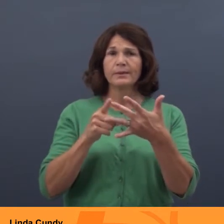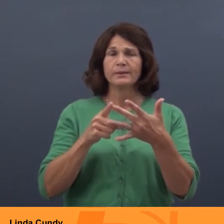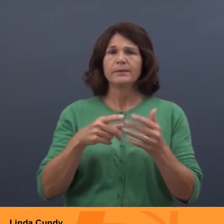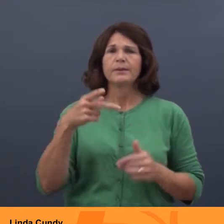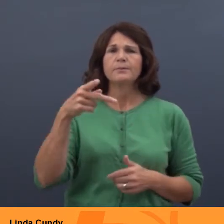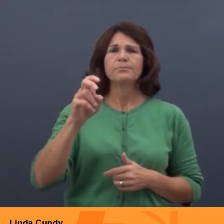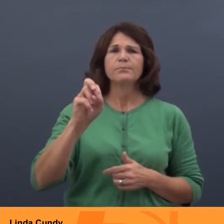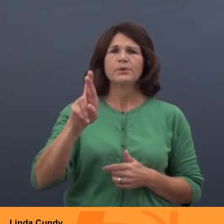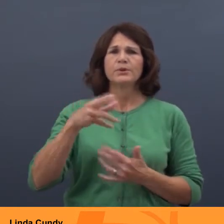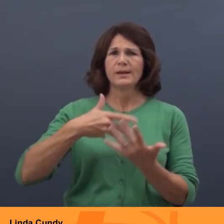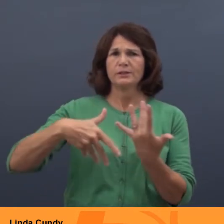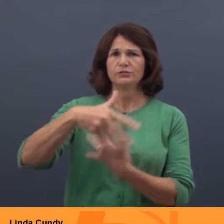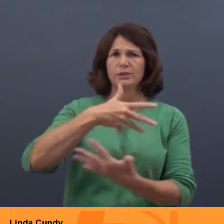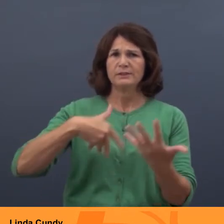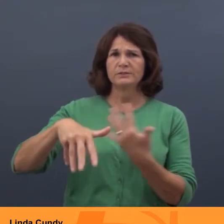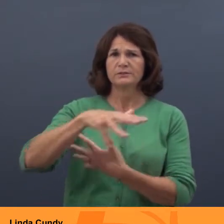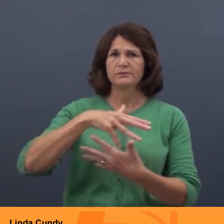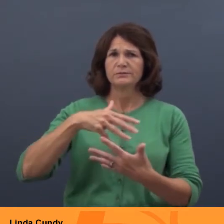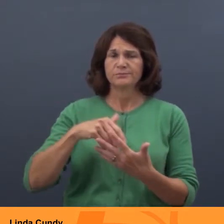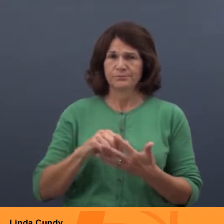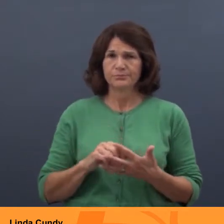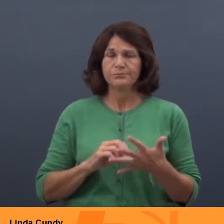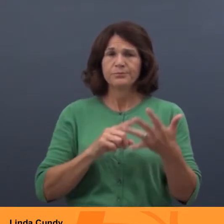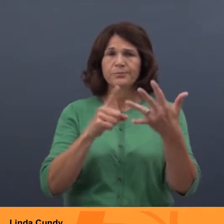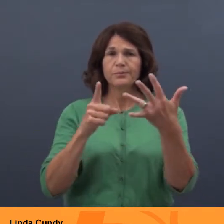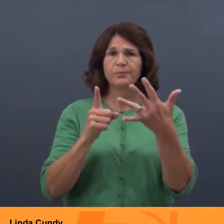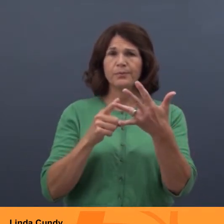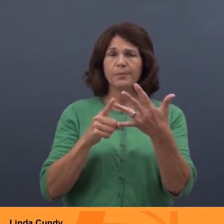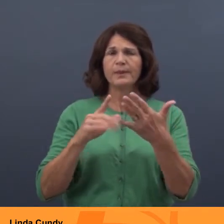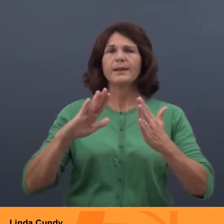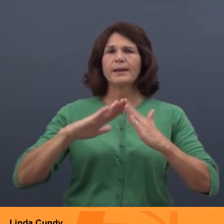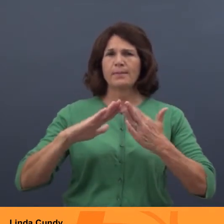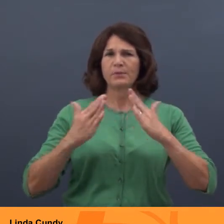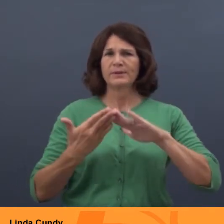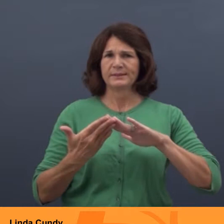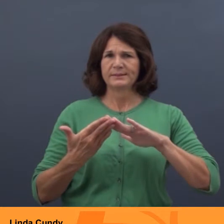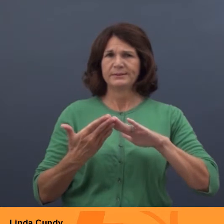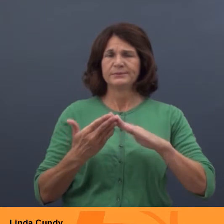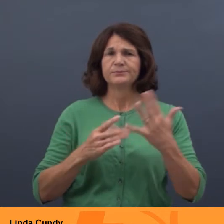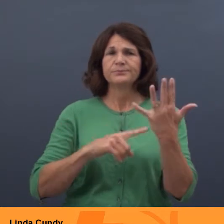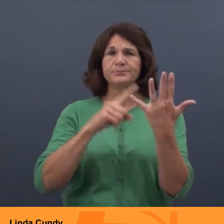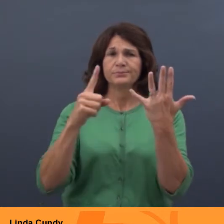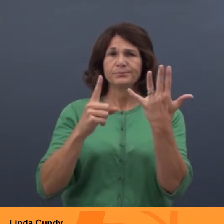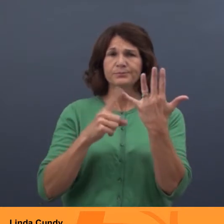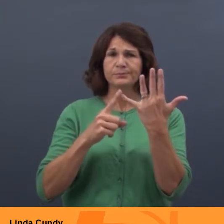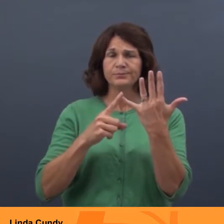Peer Interaction, Community, and finally